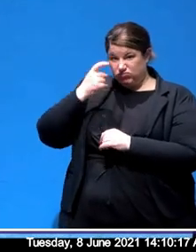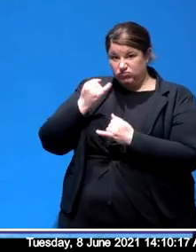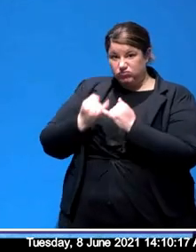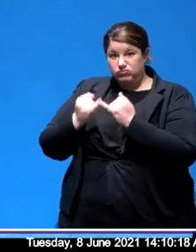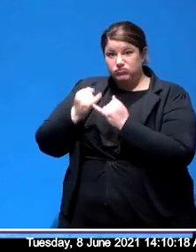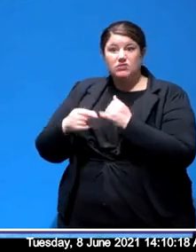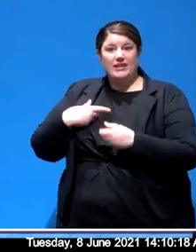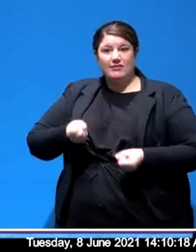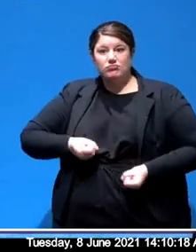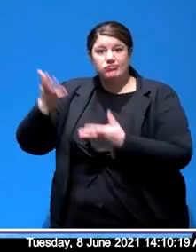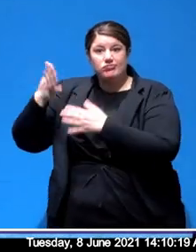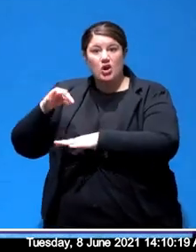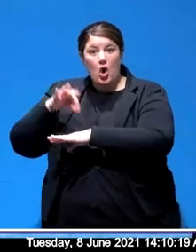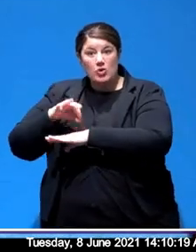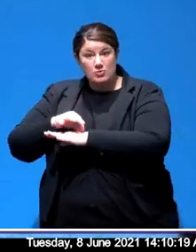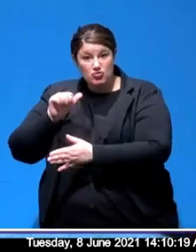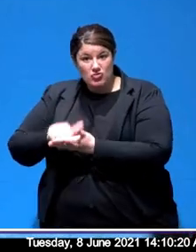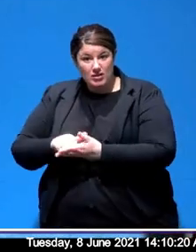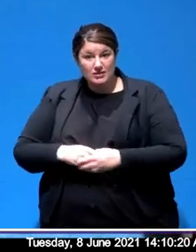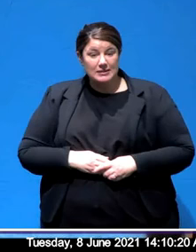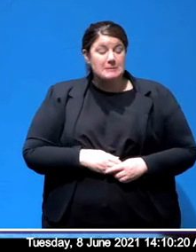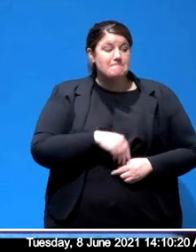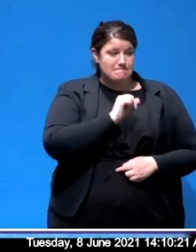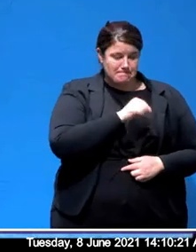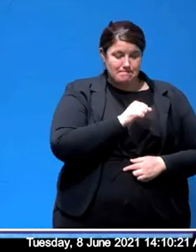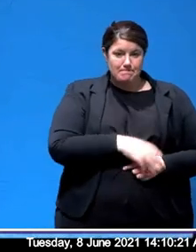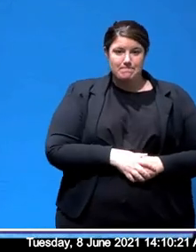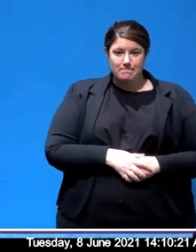The Commissioners saw photographs of that this morning. Yes.